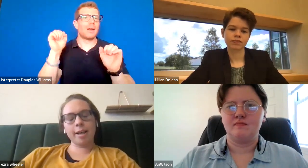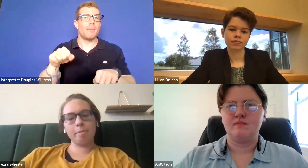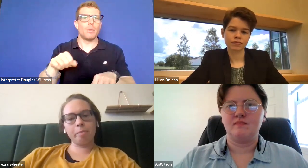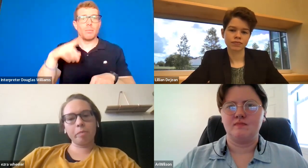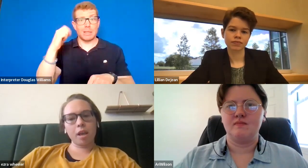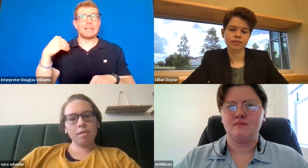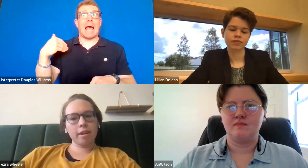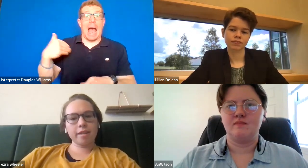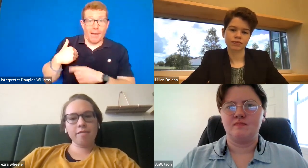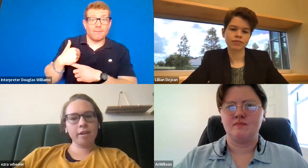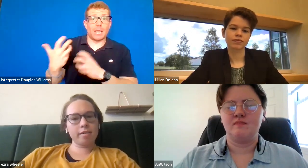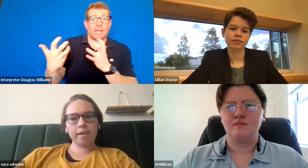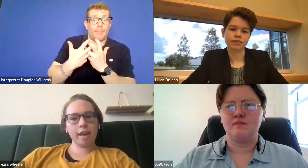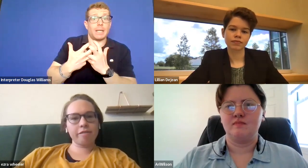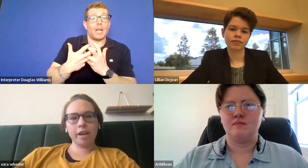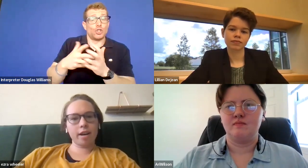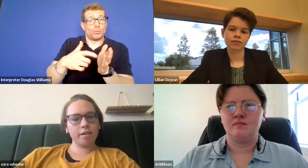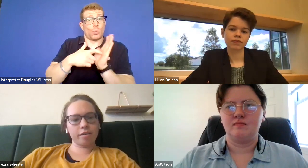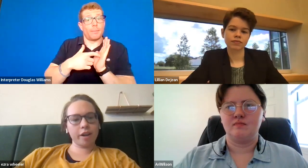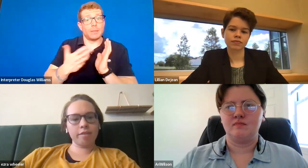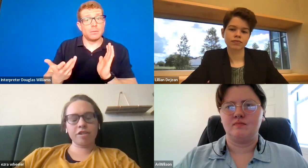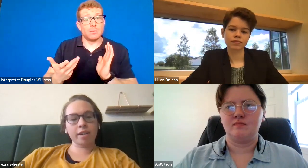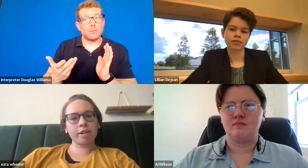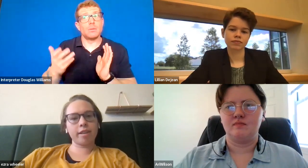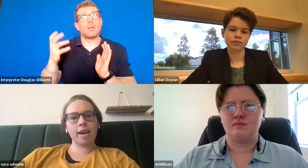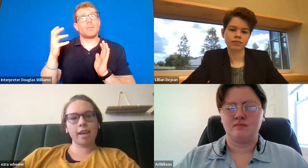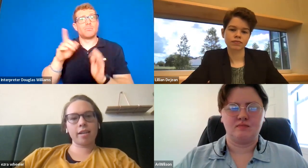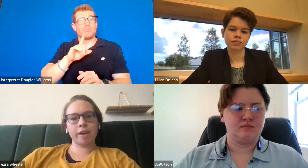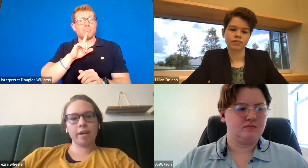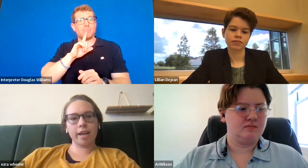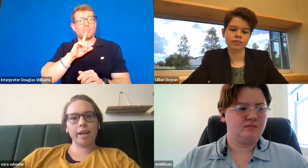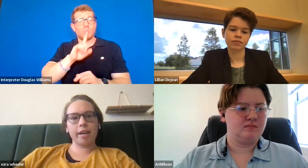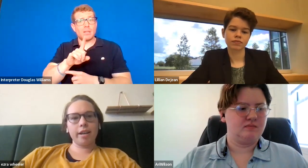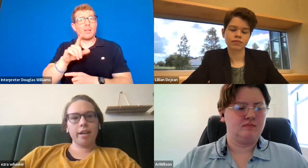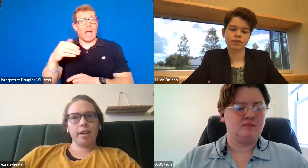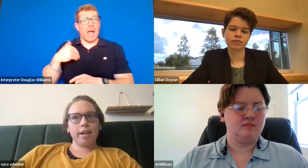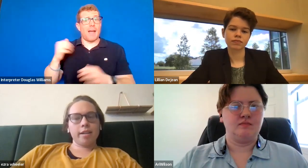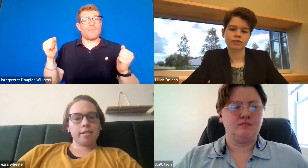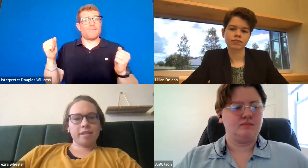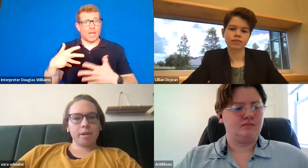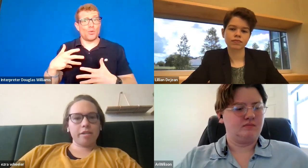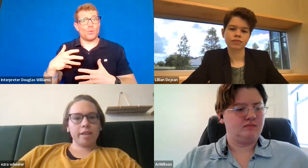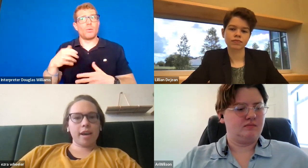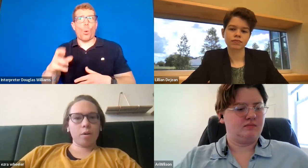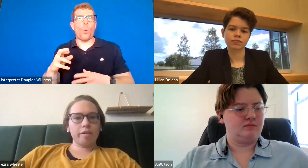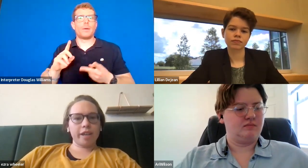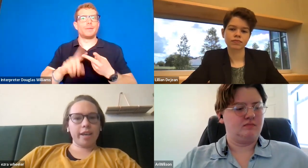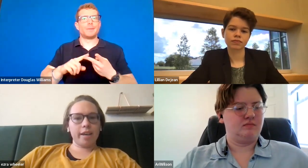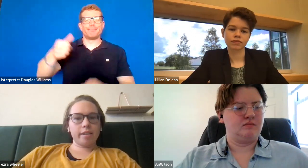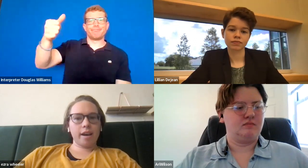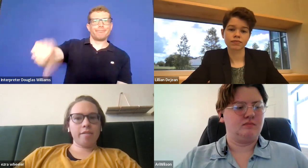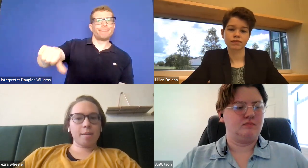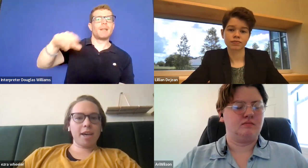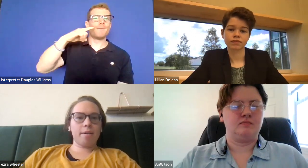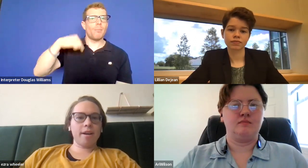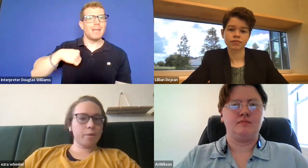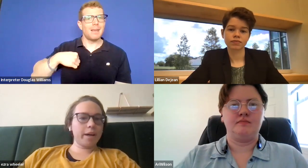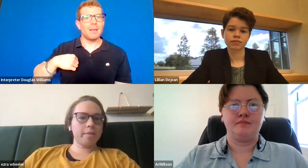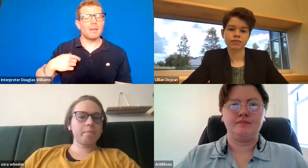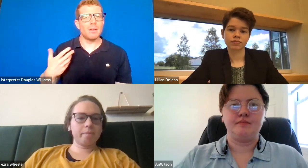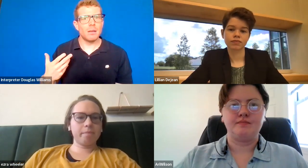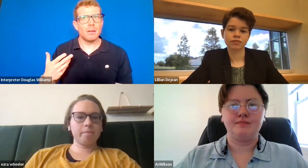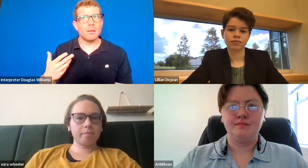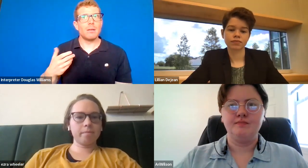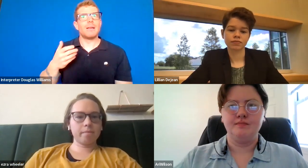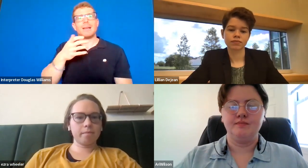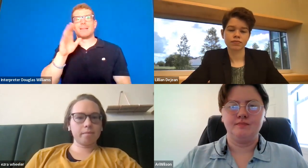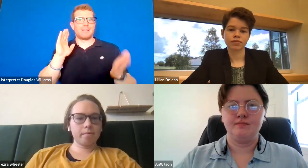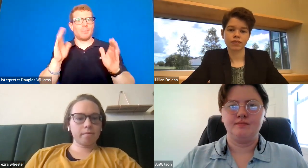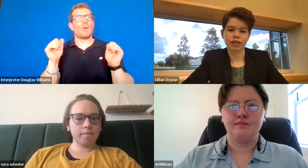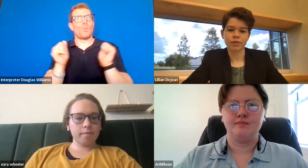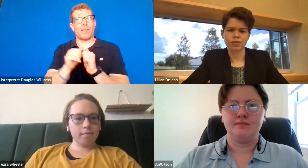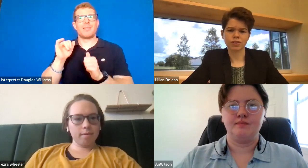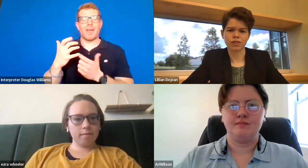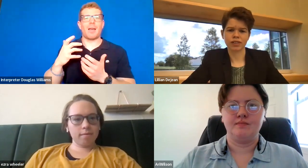So there's definitely still, that fear and just fear of rejection, I think, is very similar to that core feeling of coming out as clear, absolutely like anytime.